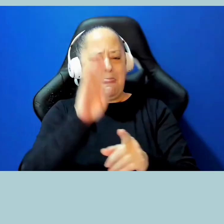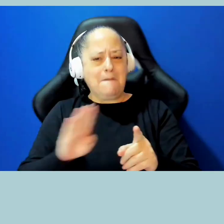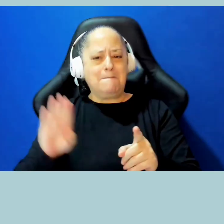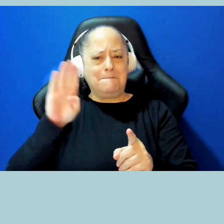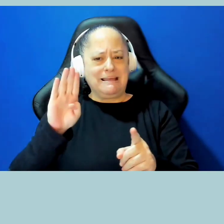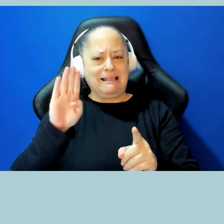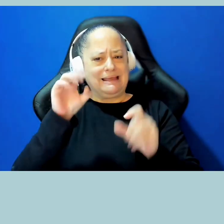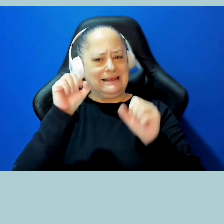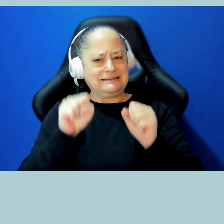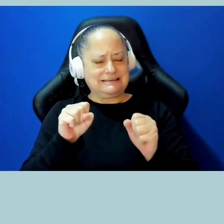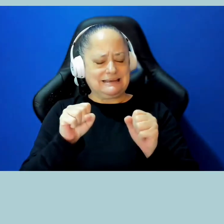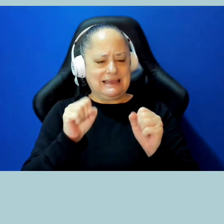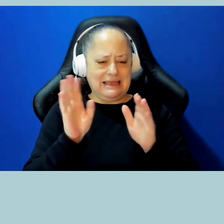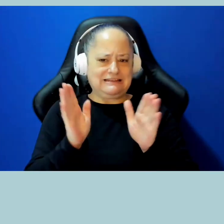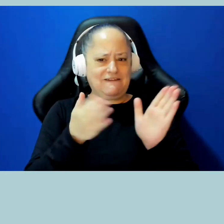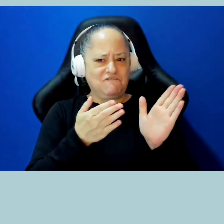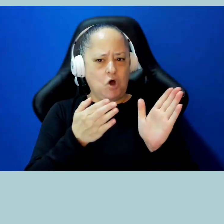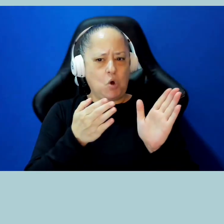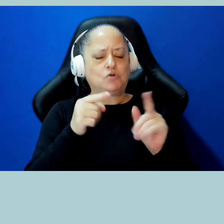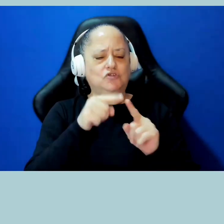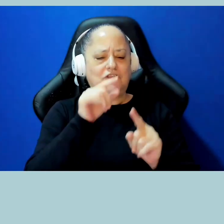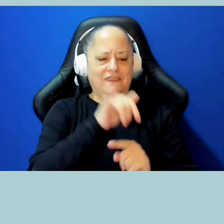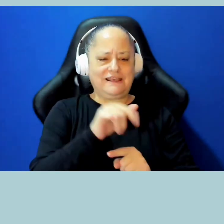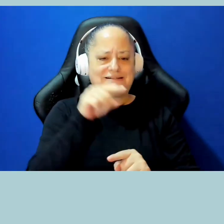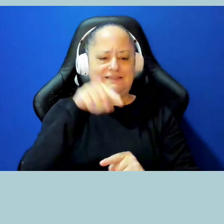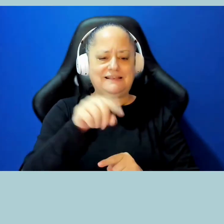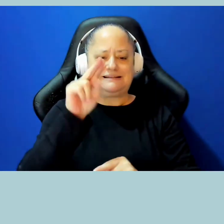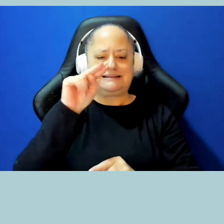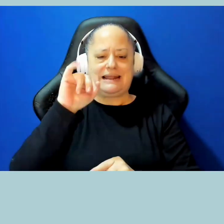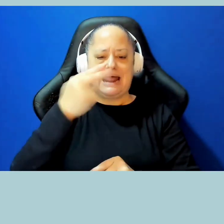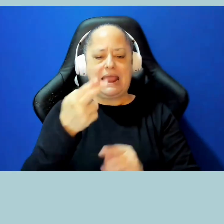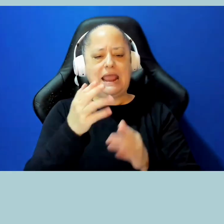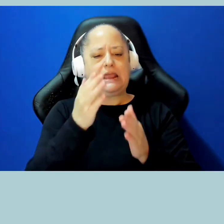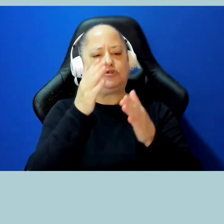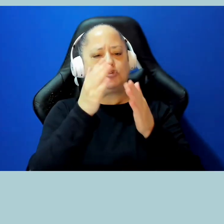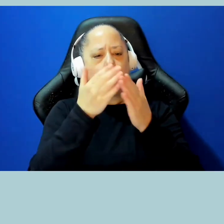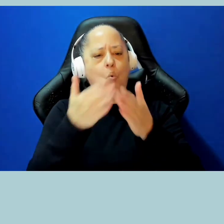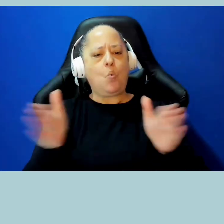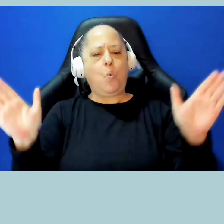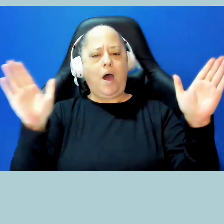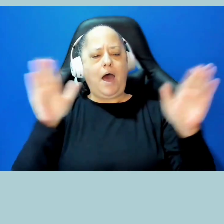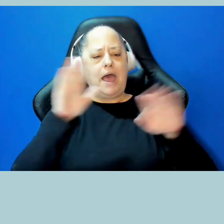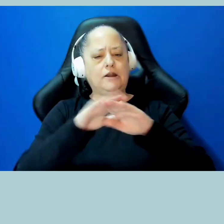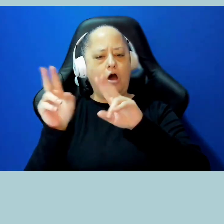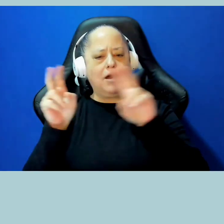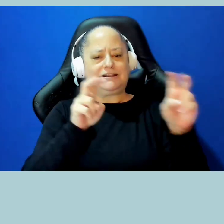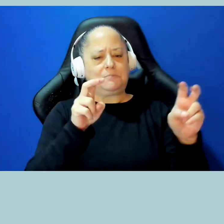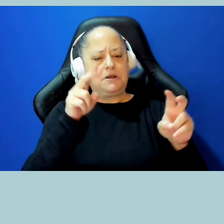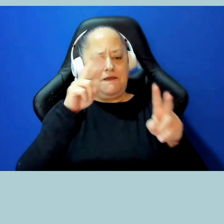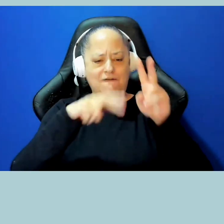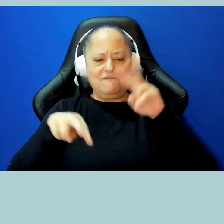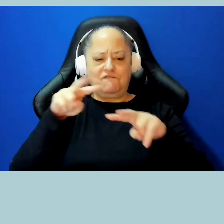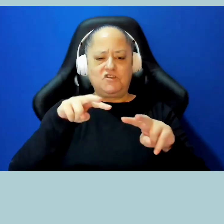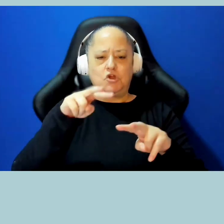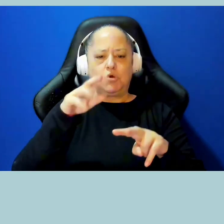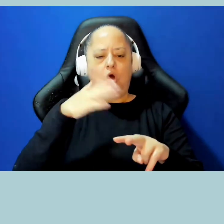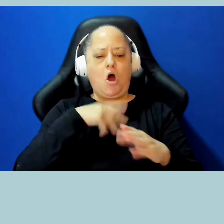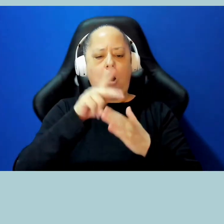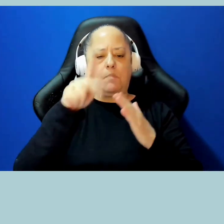This is an NIH-wide strategic plan on a topic. So you could view it as on the bad side. You know, our program is helping coordinate this. You know, we